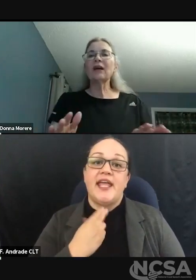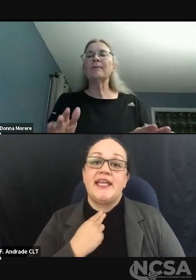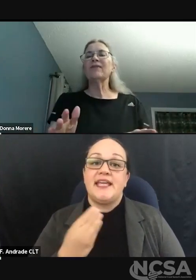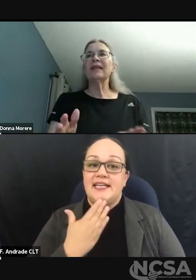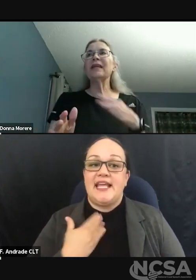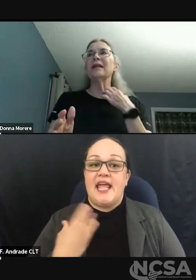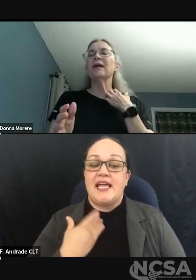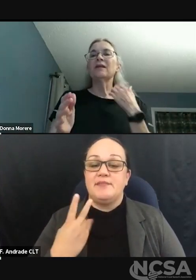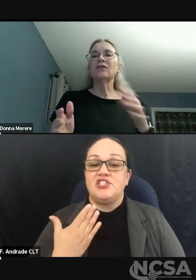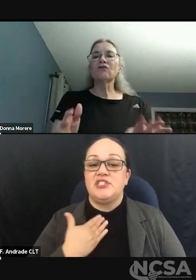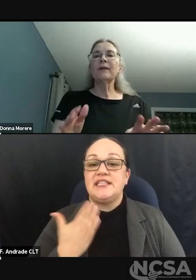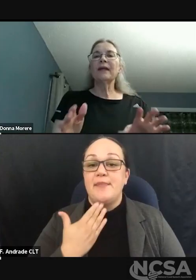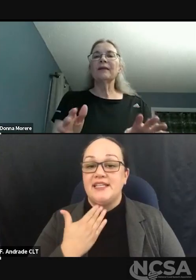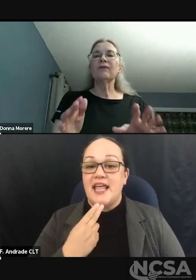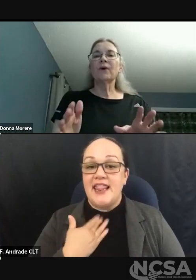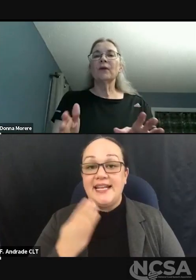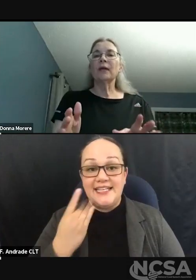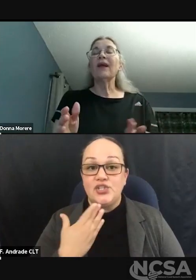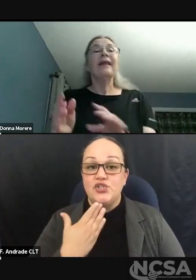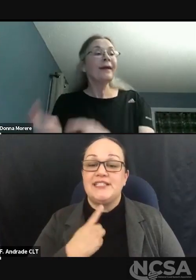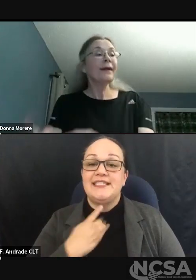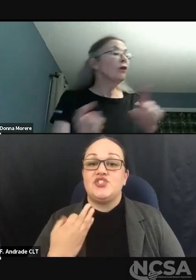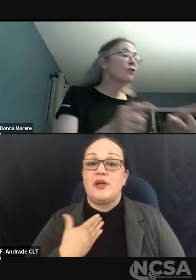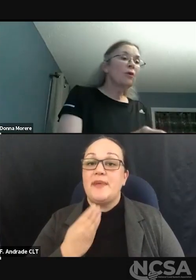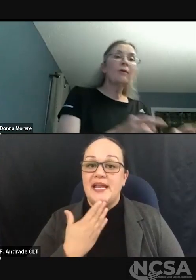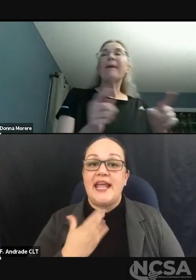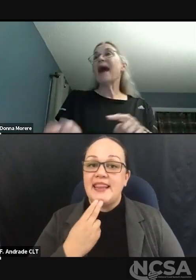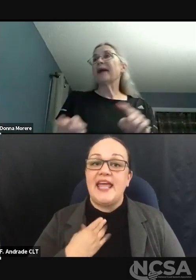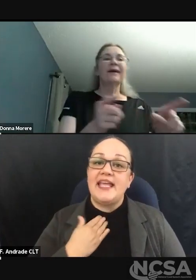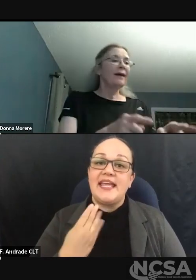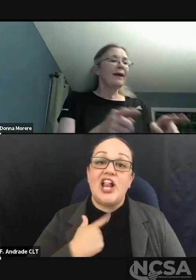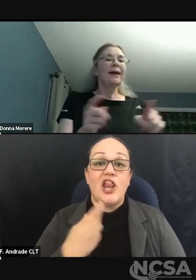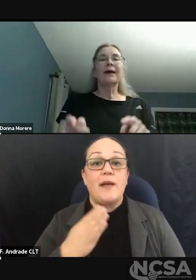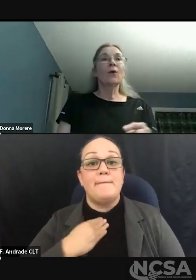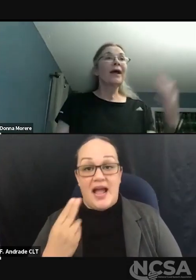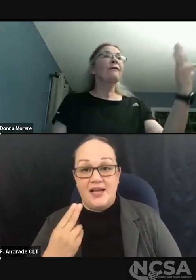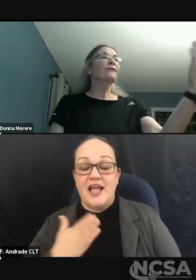time as they need to discriminate these phonemes. They can also look back and or have